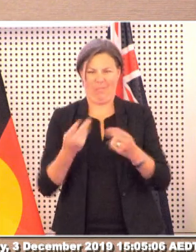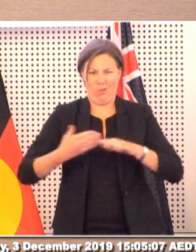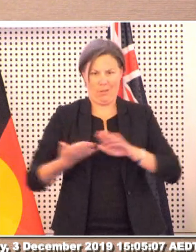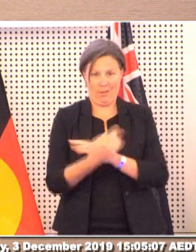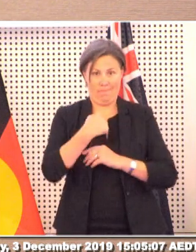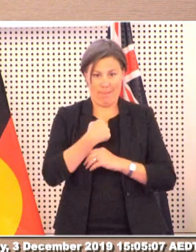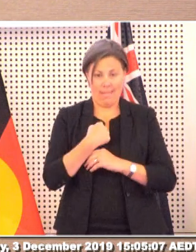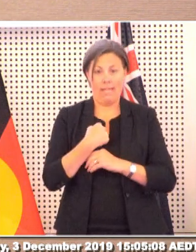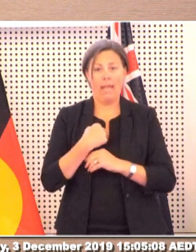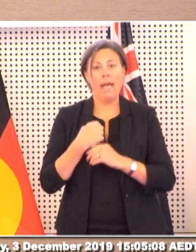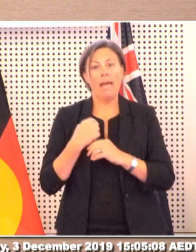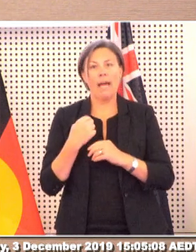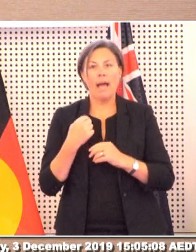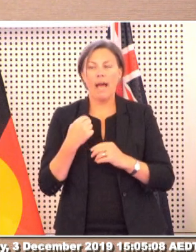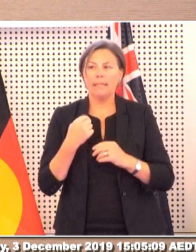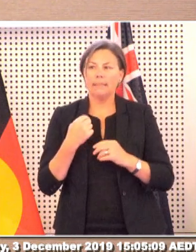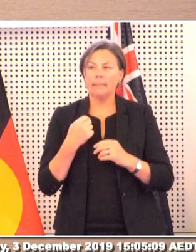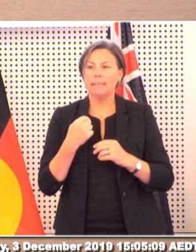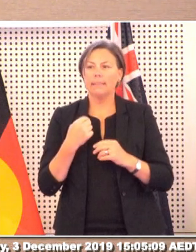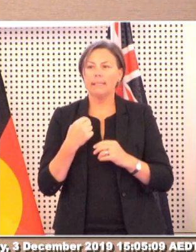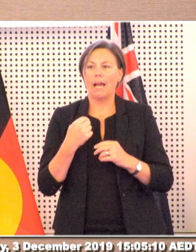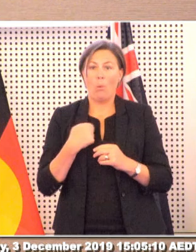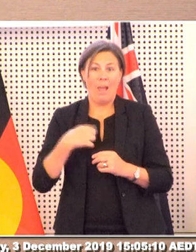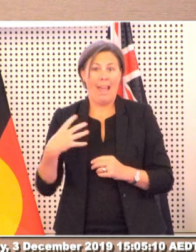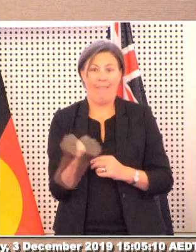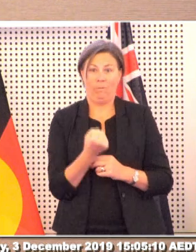sometimes have to think of it in terms of complaint when it’s not actually a